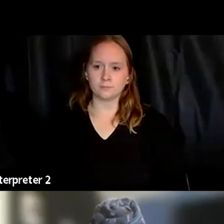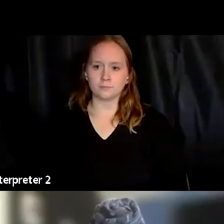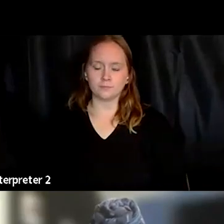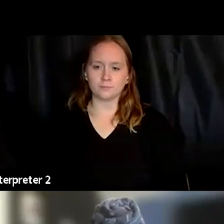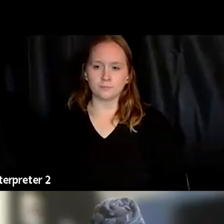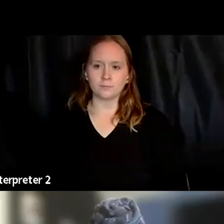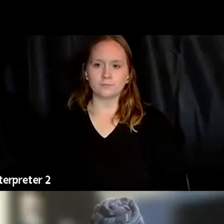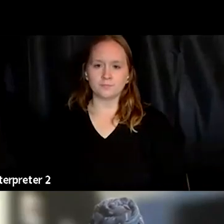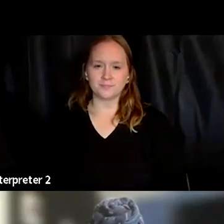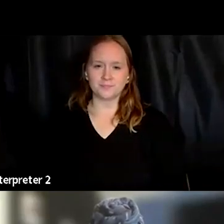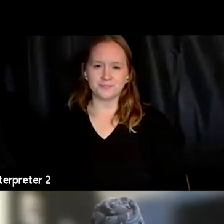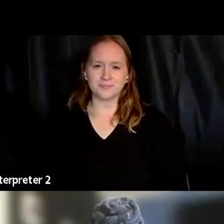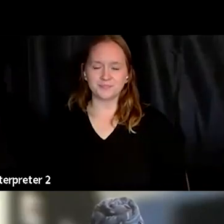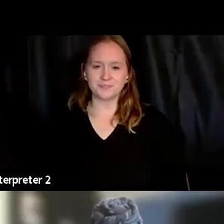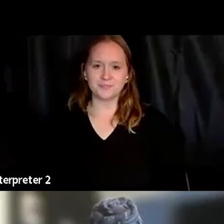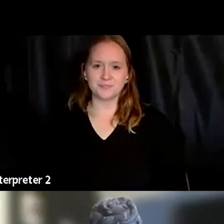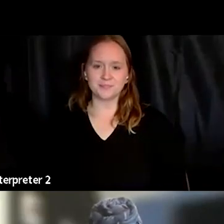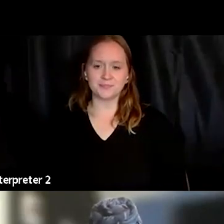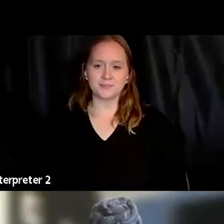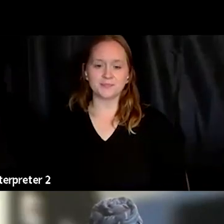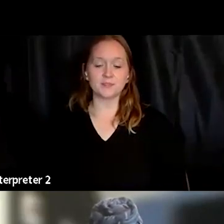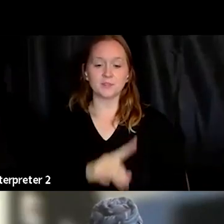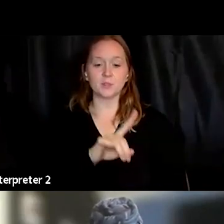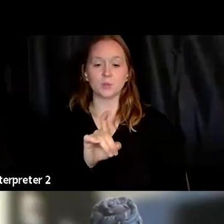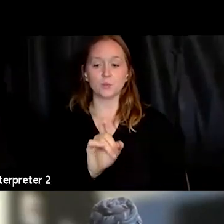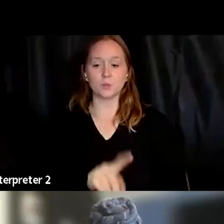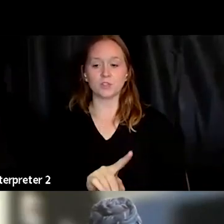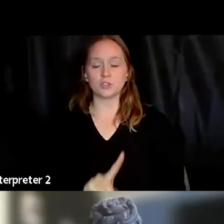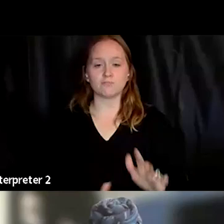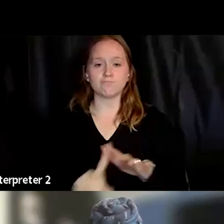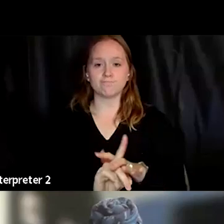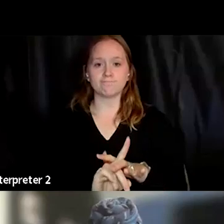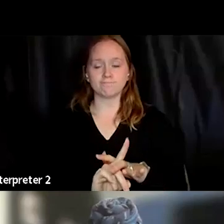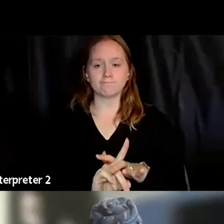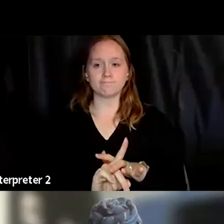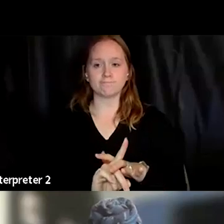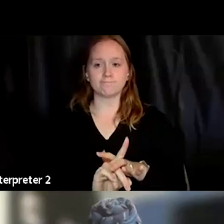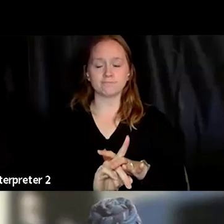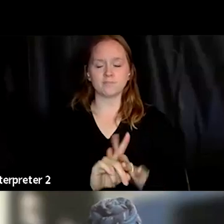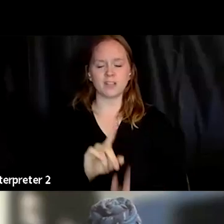Great, so a question came in about the lack of medical records on,